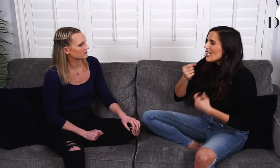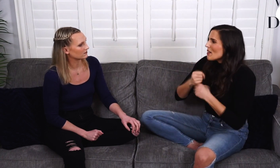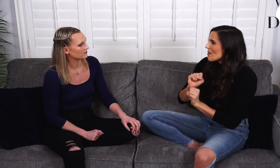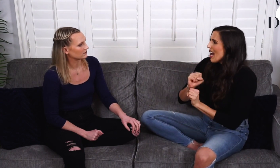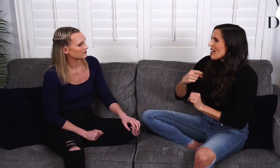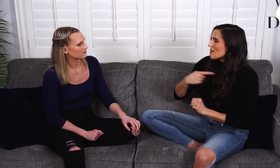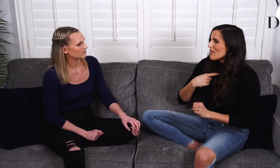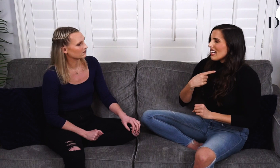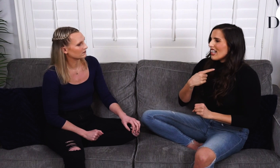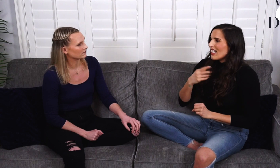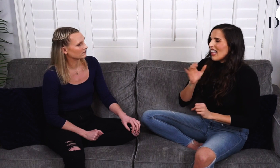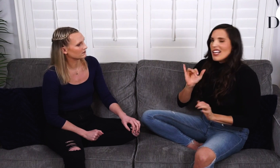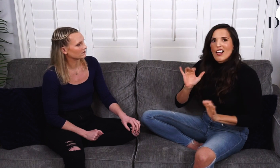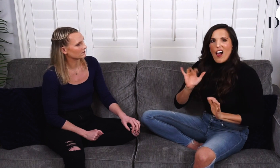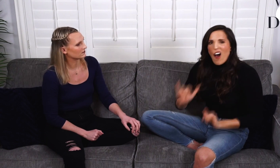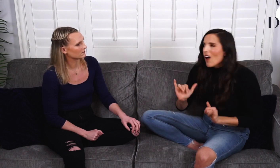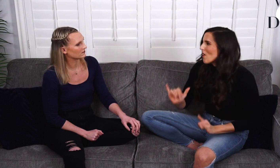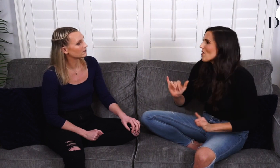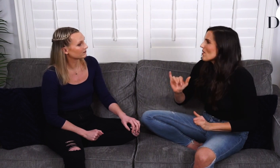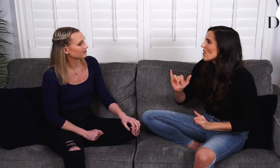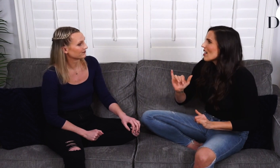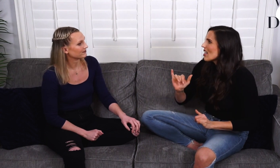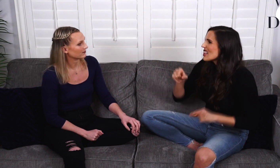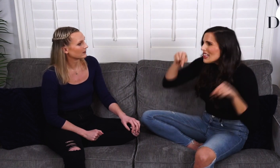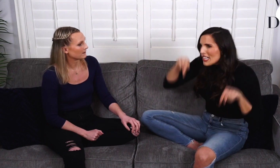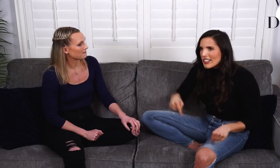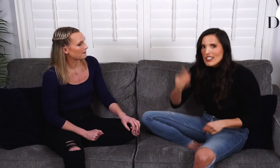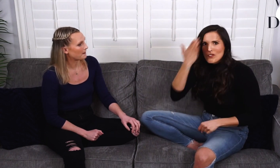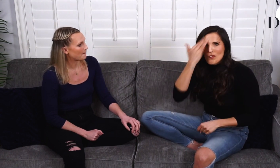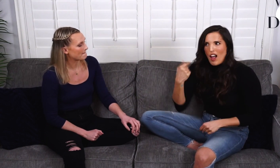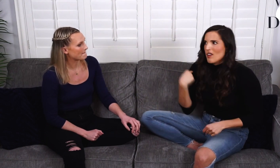It really made me realize. “Oh, this is why we're